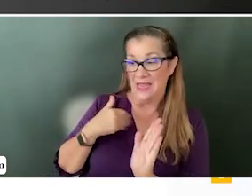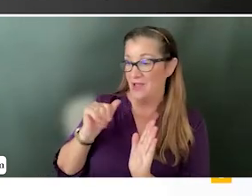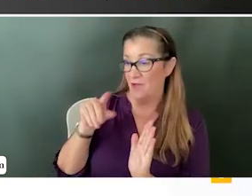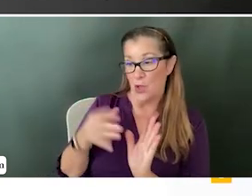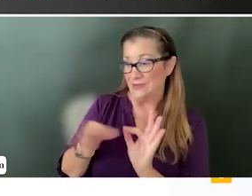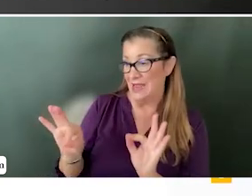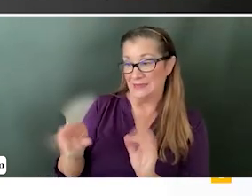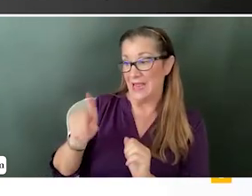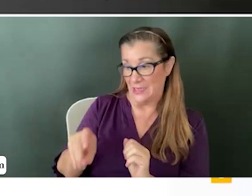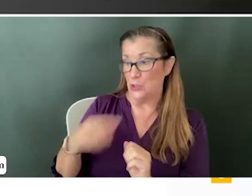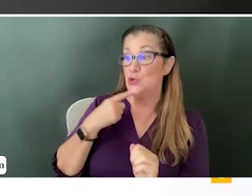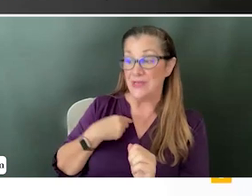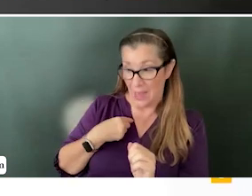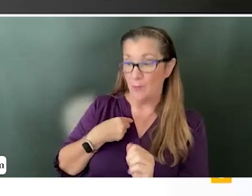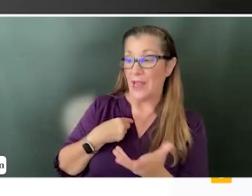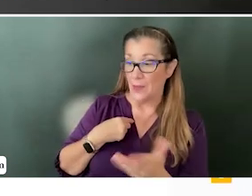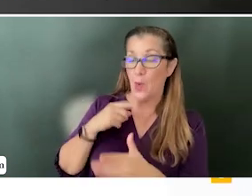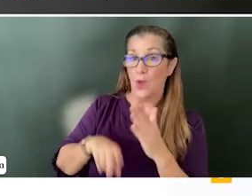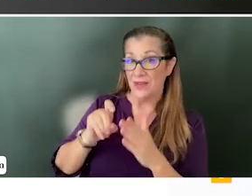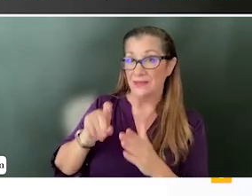I need you to tell me what these images are for.